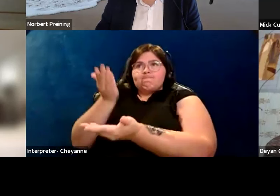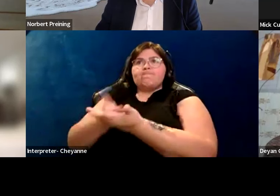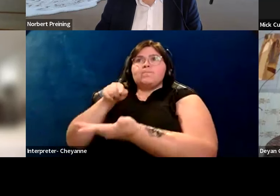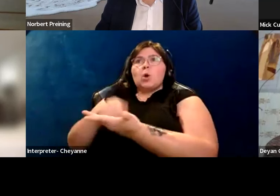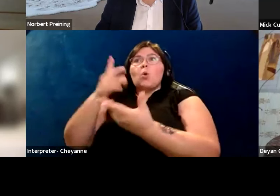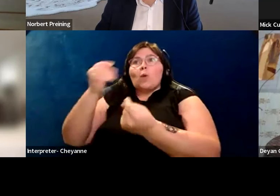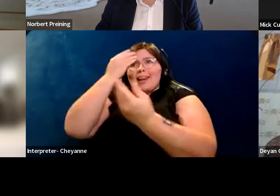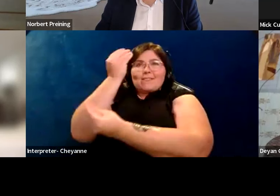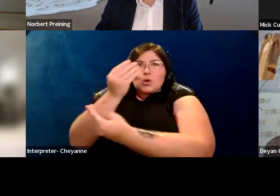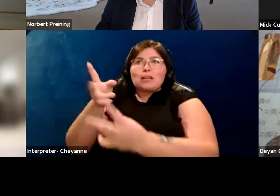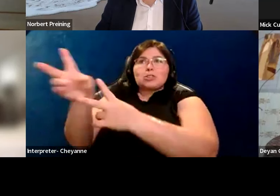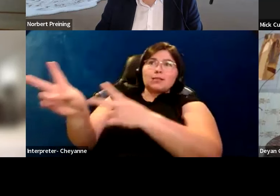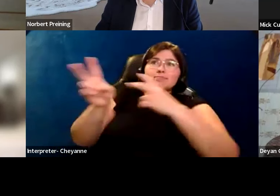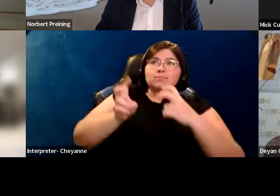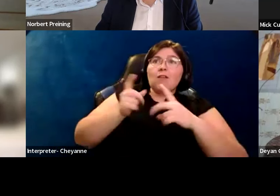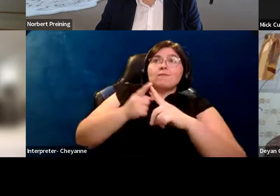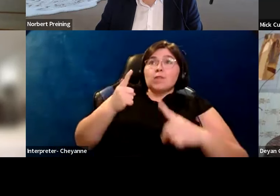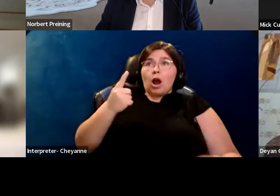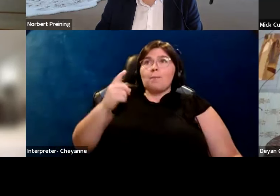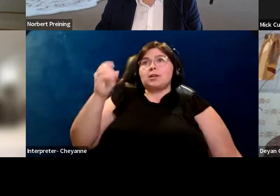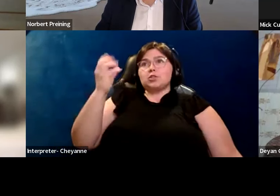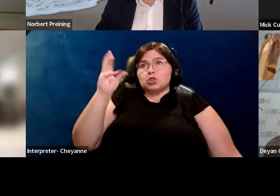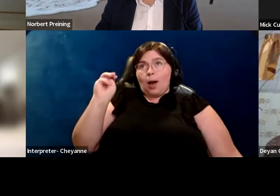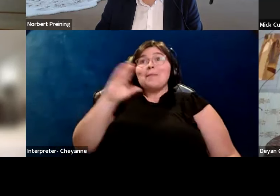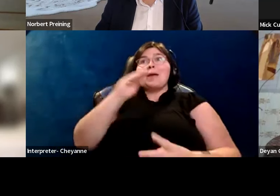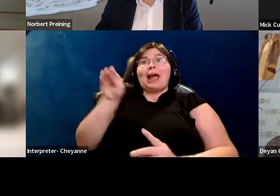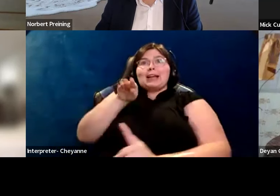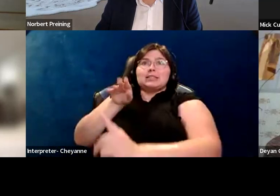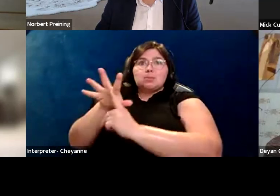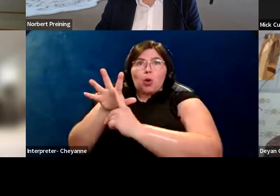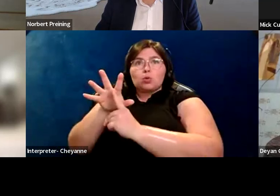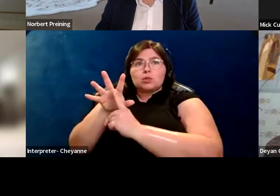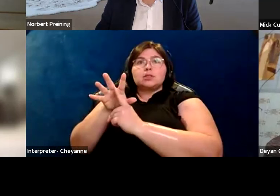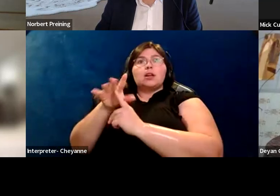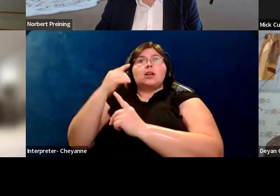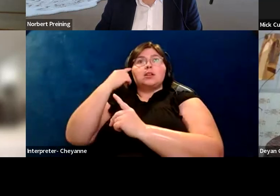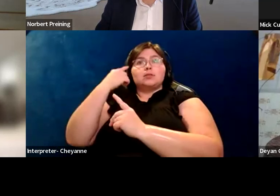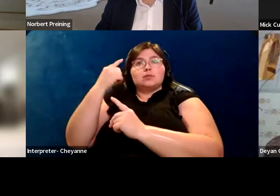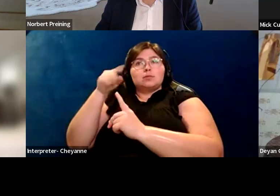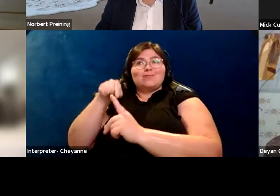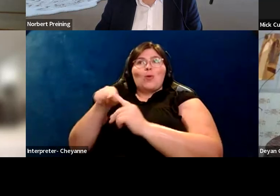is fetched from the DOM and exposed as accessibility.